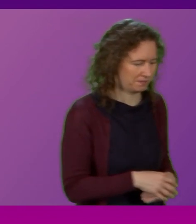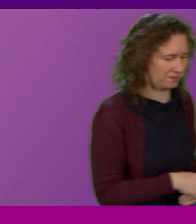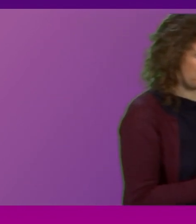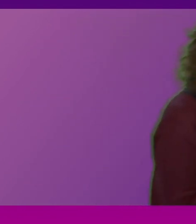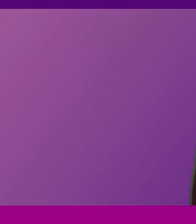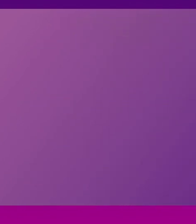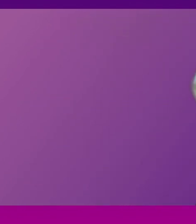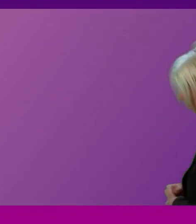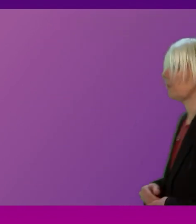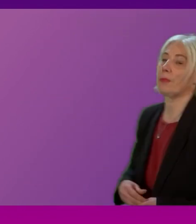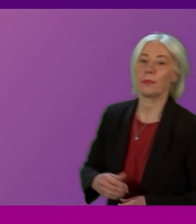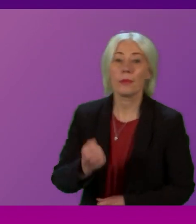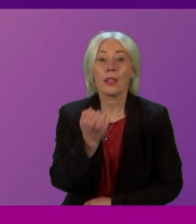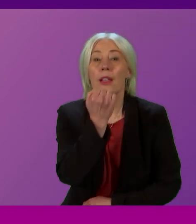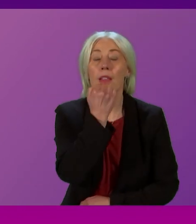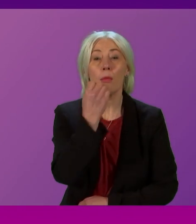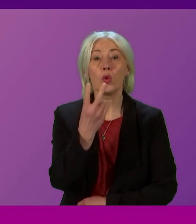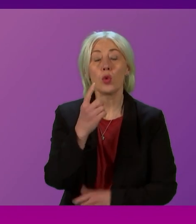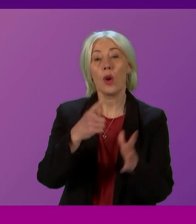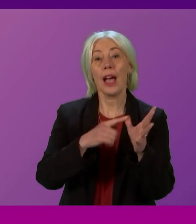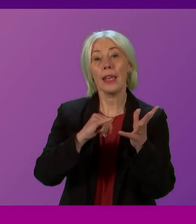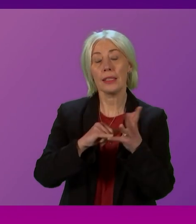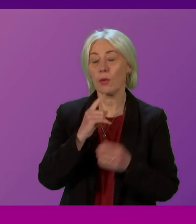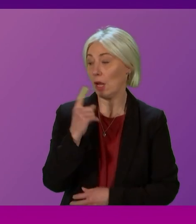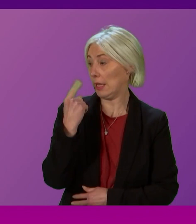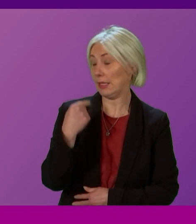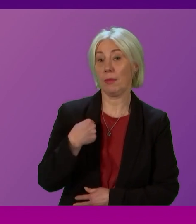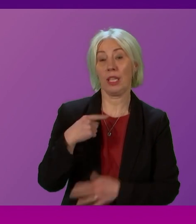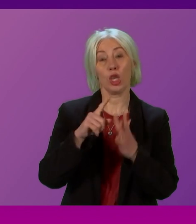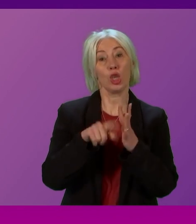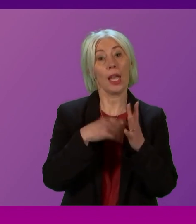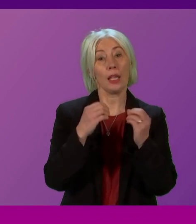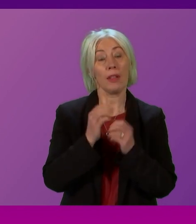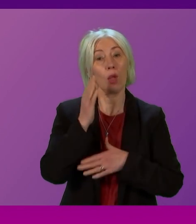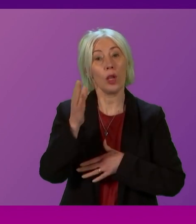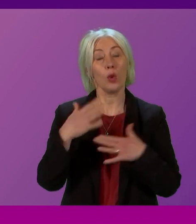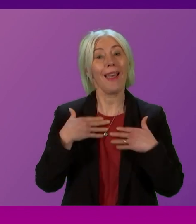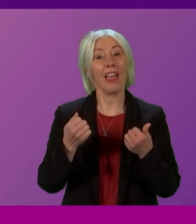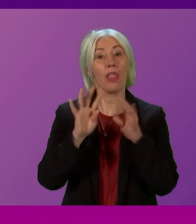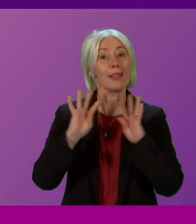Yesterday, Jackie Baillie and I hosted a health summit with front-line national health service